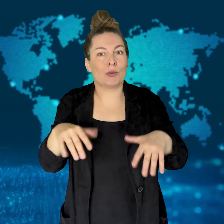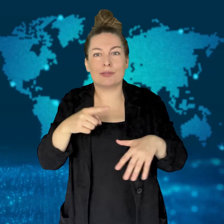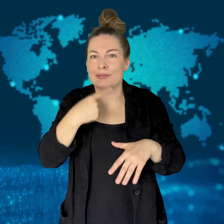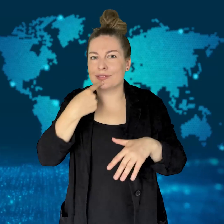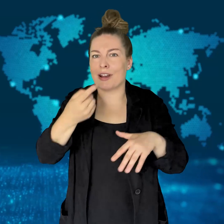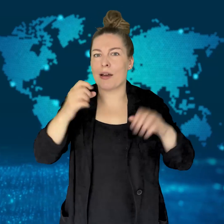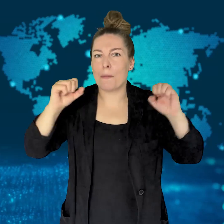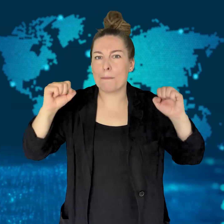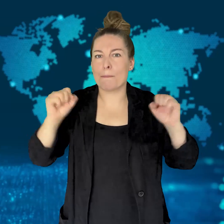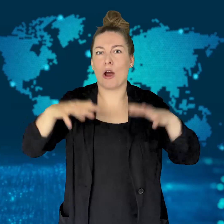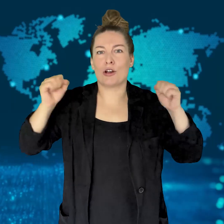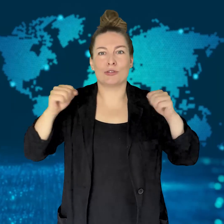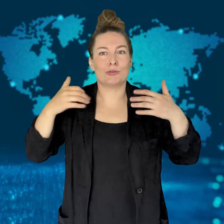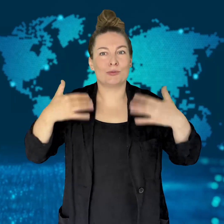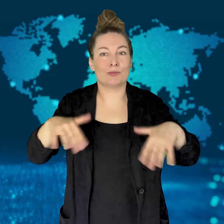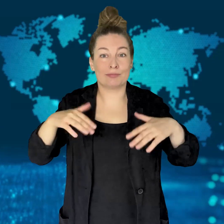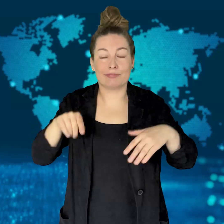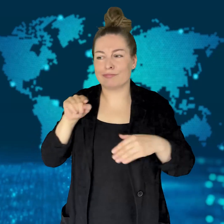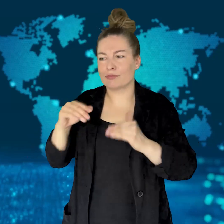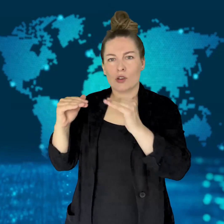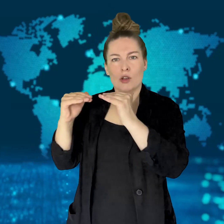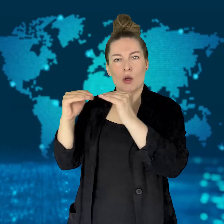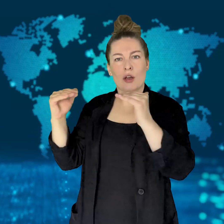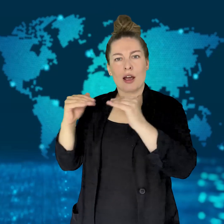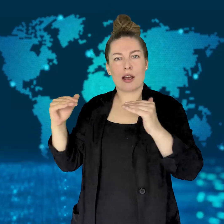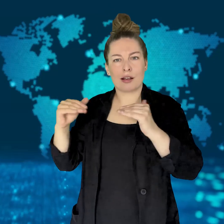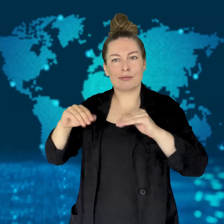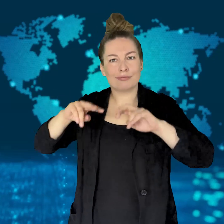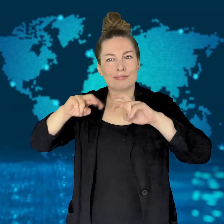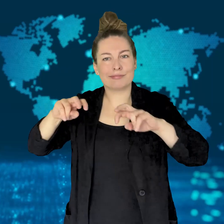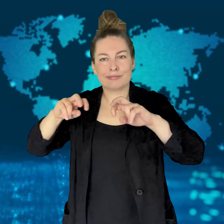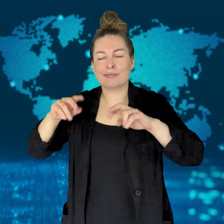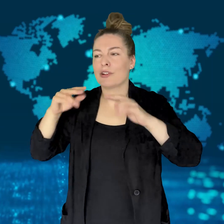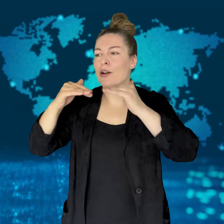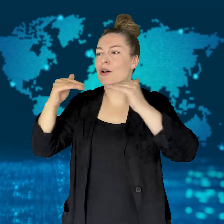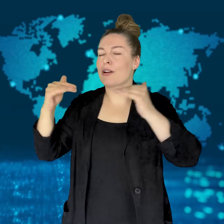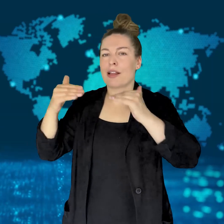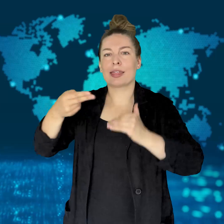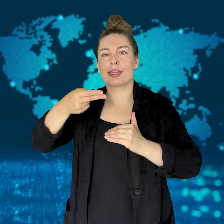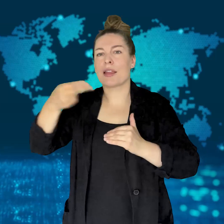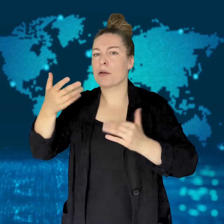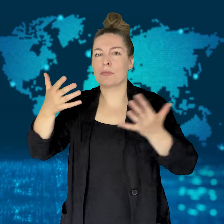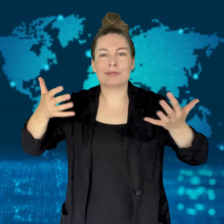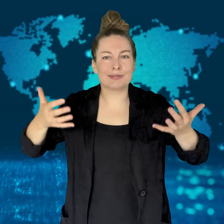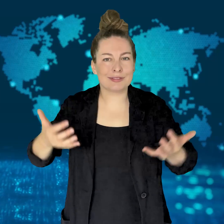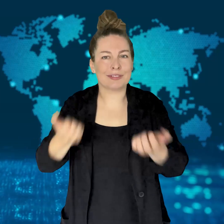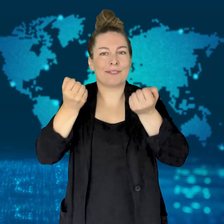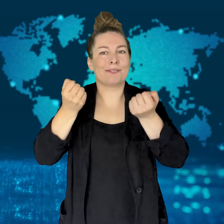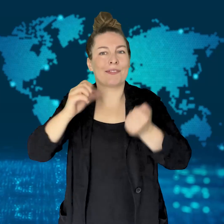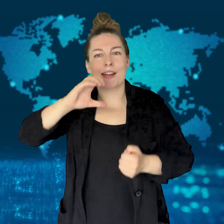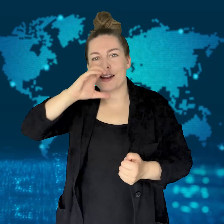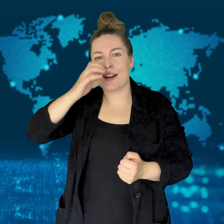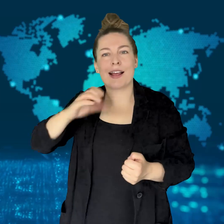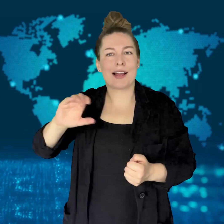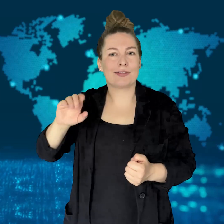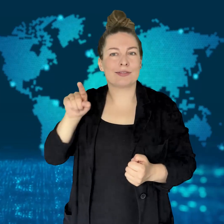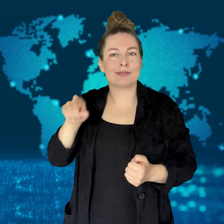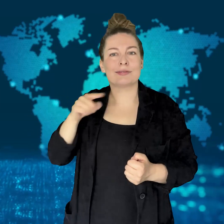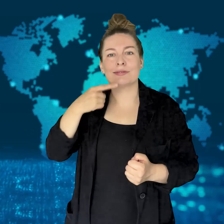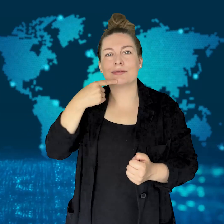The twin birth is so rare that caretakers called the births "a miracle."